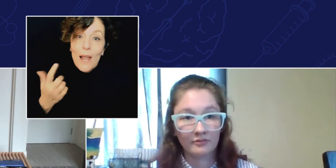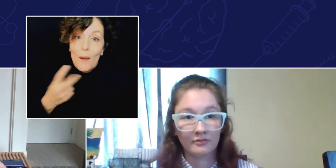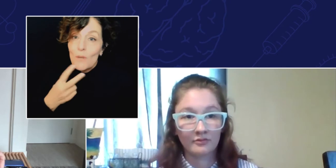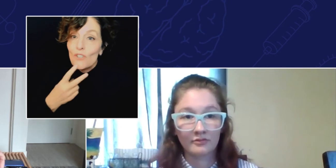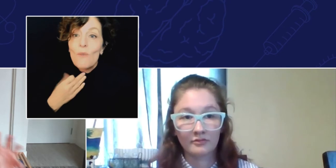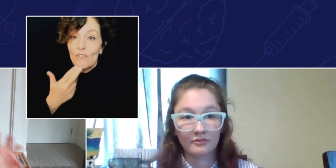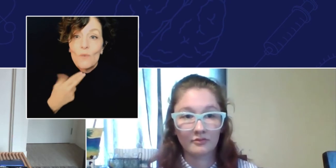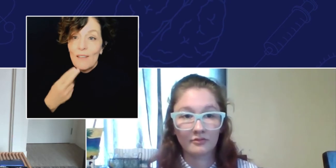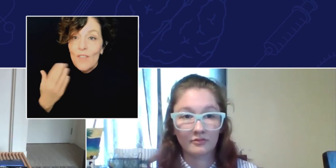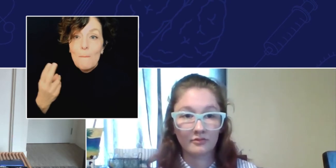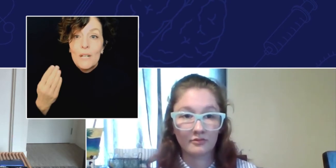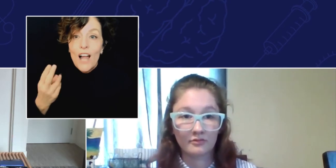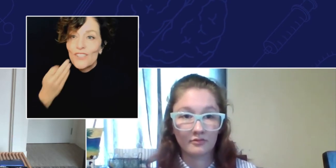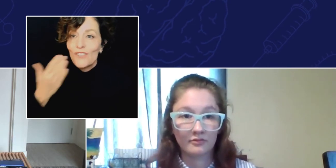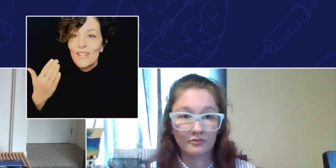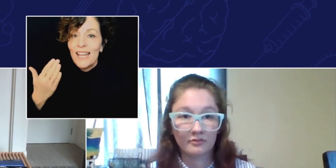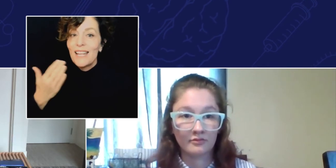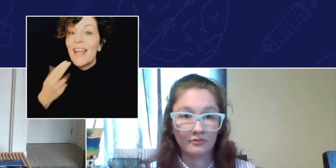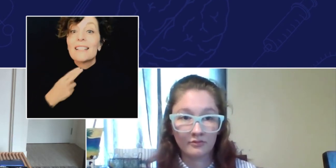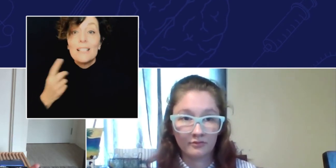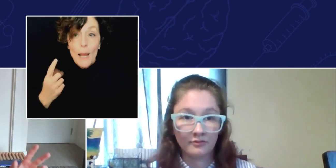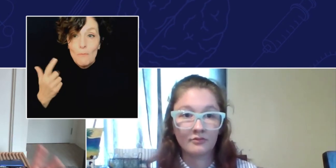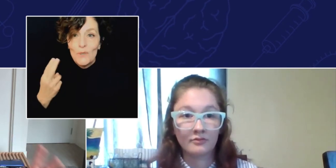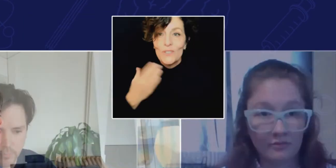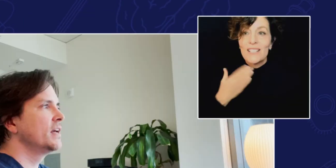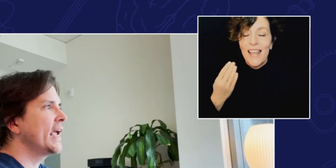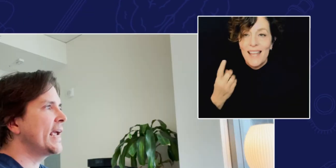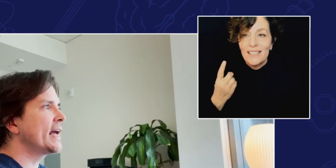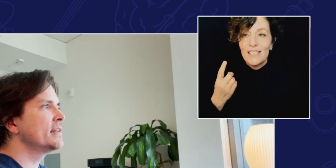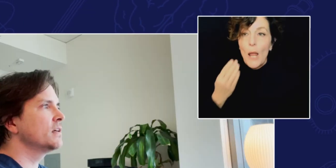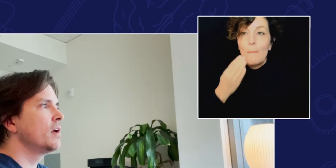You have to give them concrete, uh, concrete examples, [DR. RUFFIN:] and...